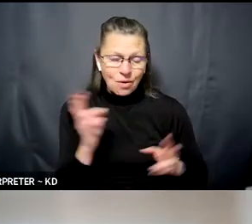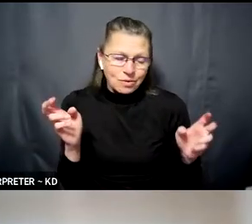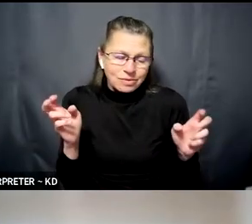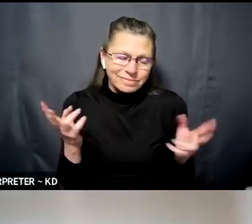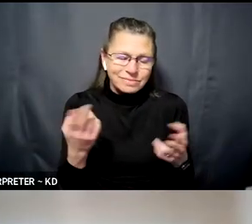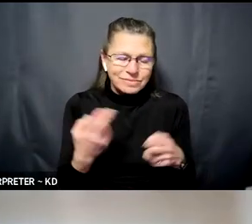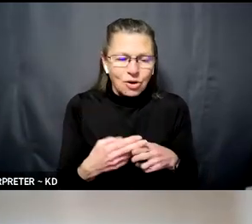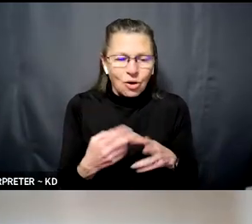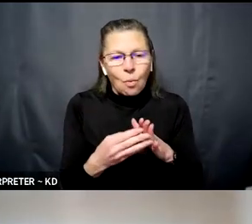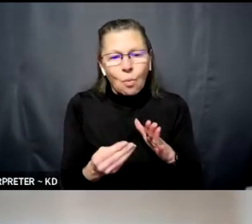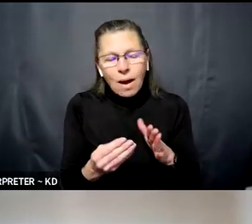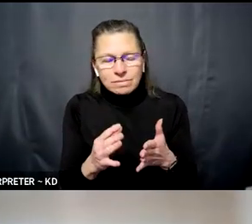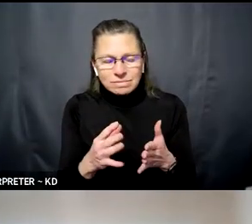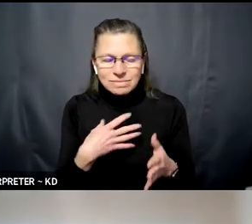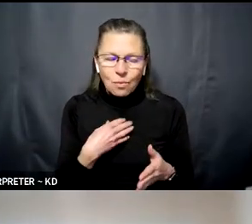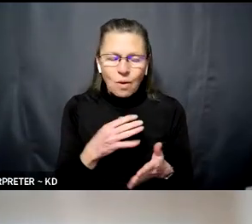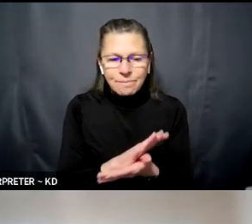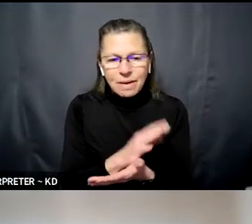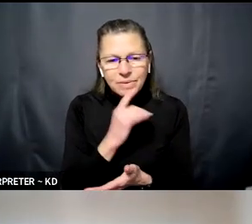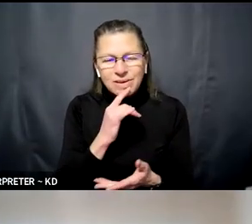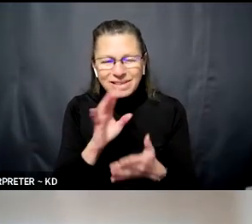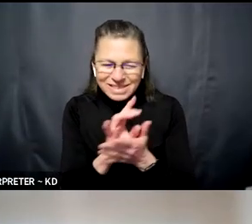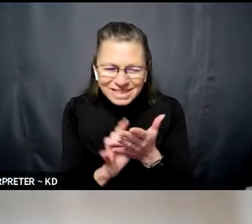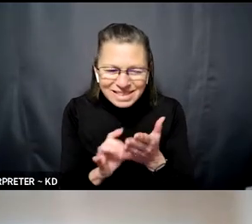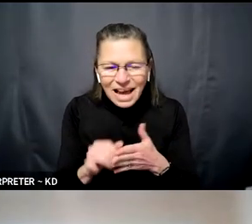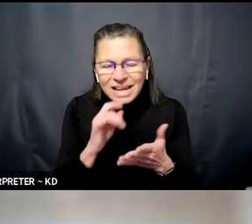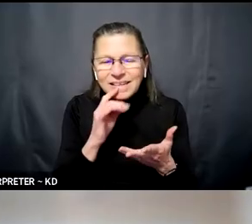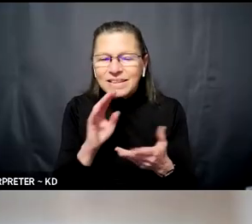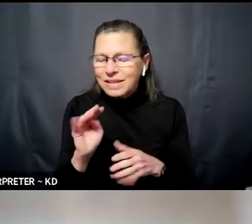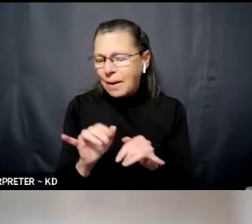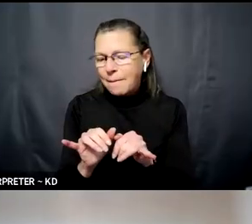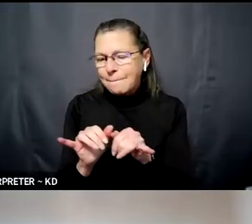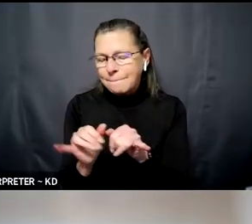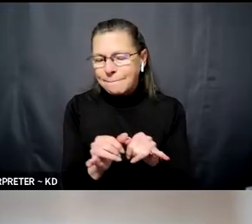uh designing the goals and evaluation metrics for West Hollywood's HIV zero initiative and the